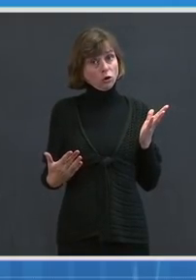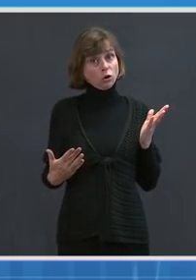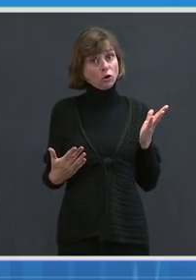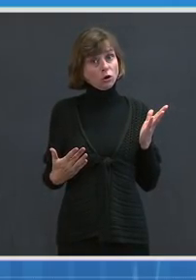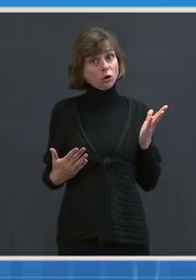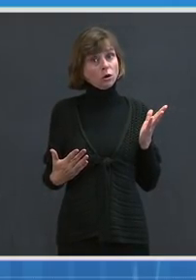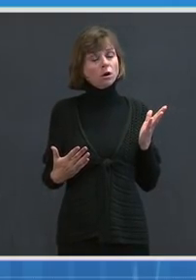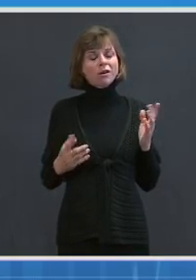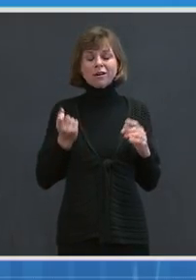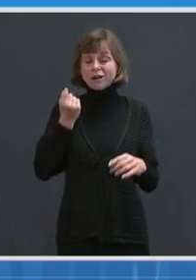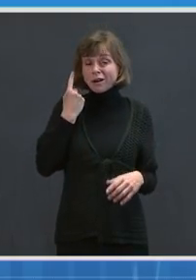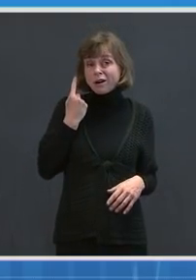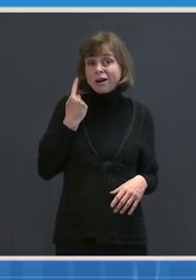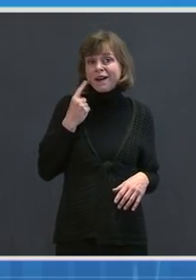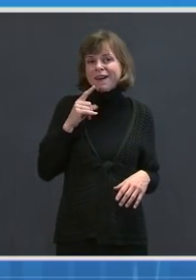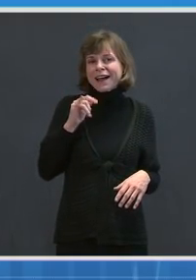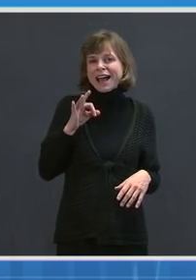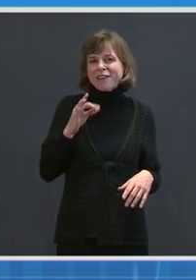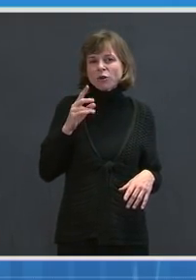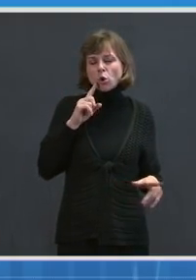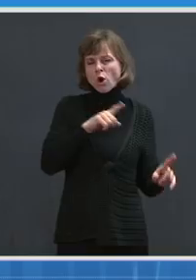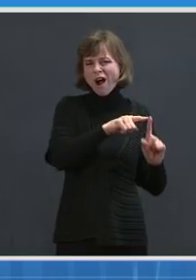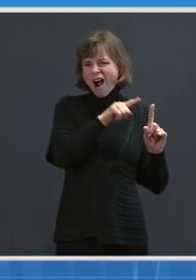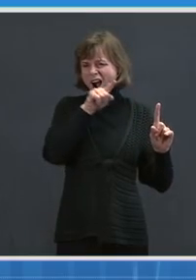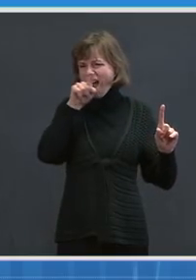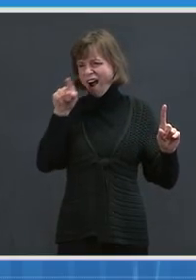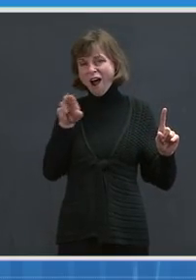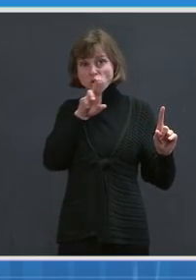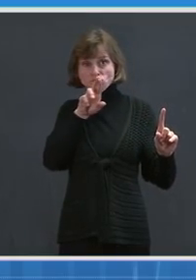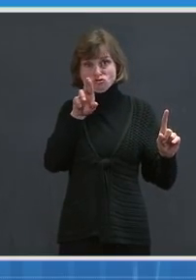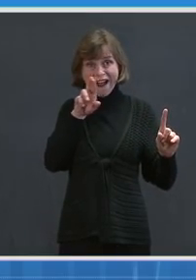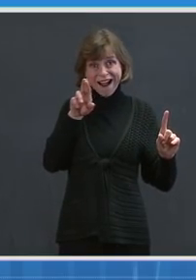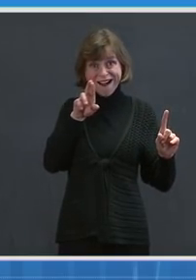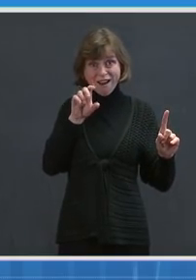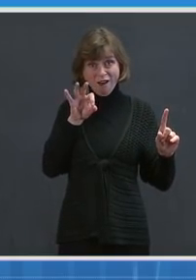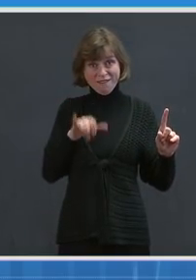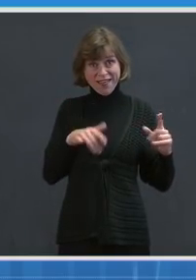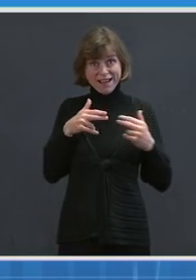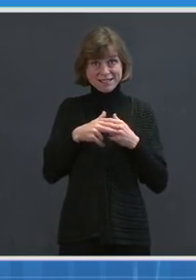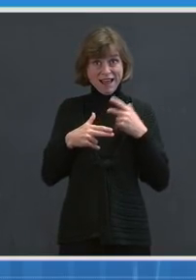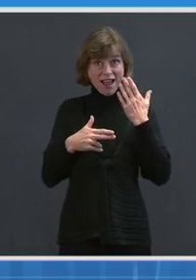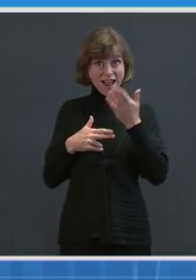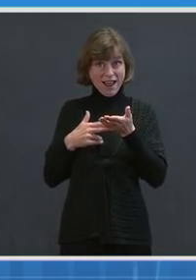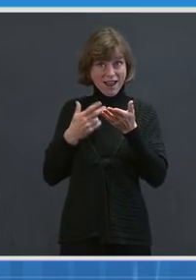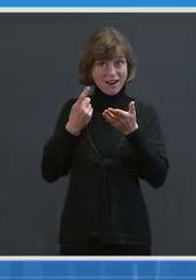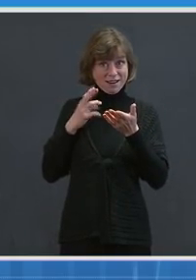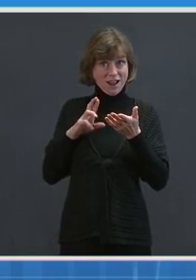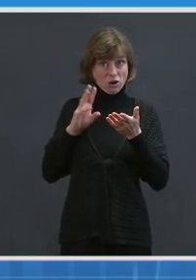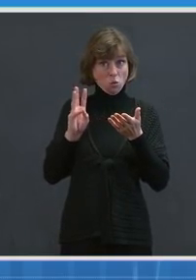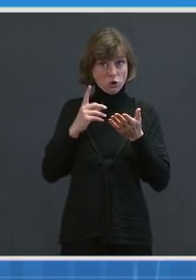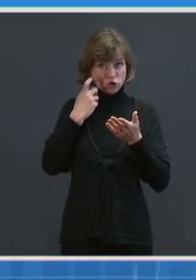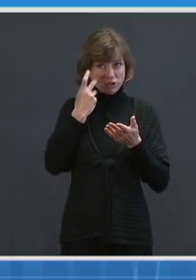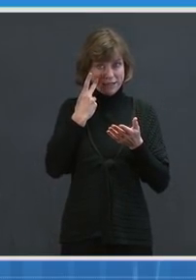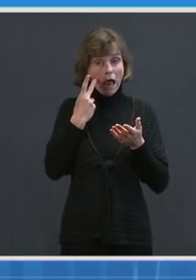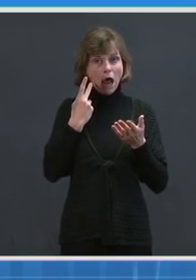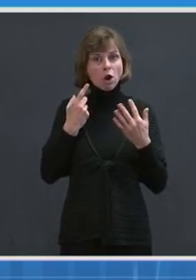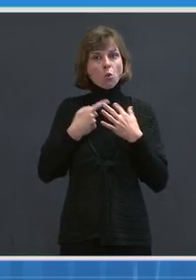if you look on the very far right of the slide -- as Dr. Walensky has said, we are starting to plateau.